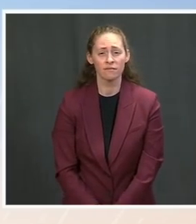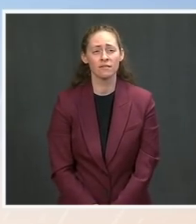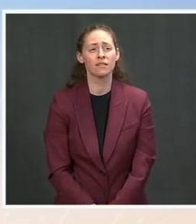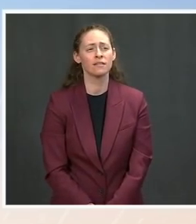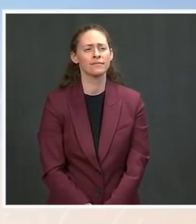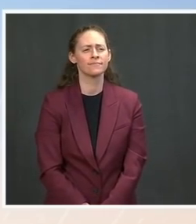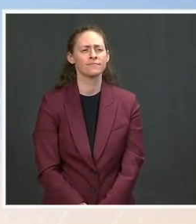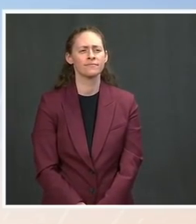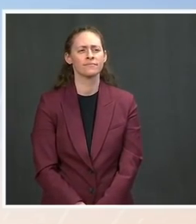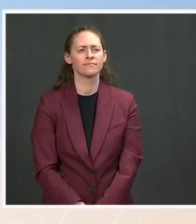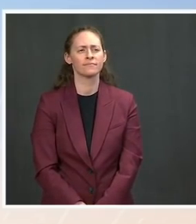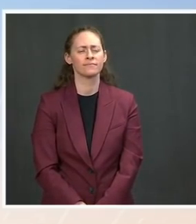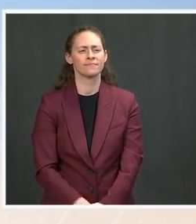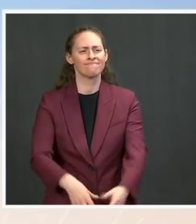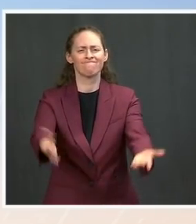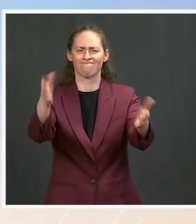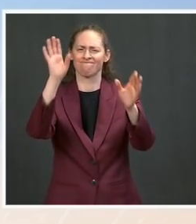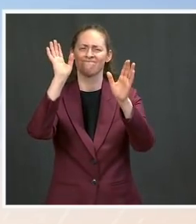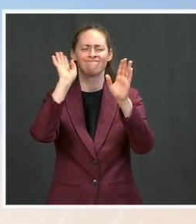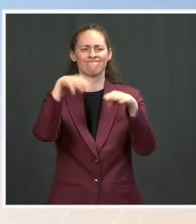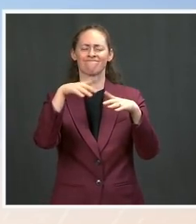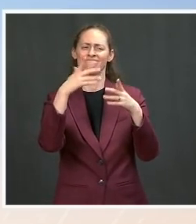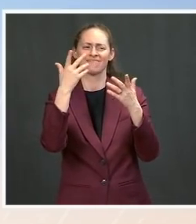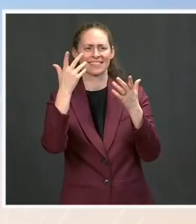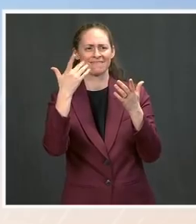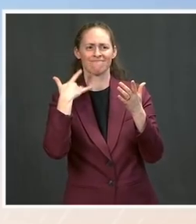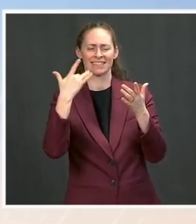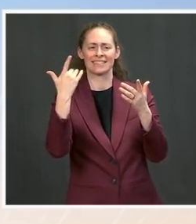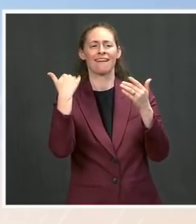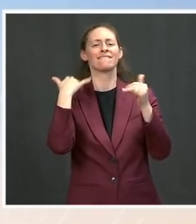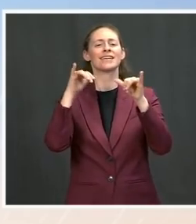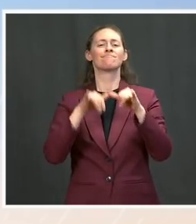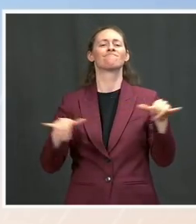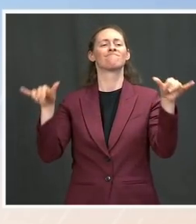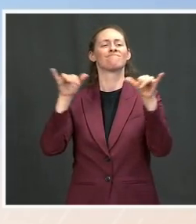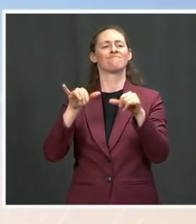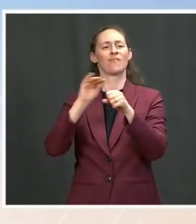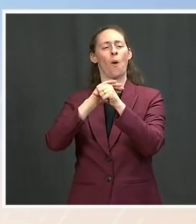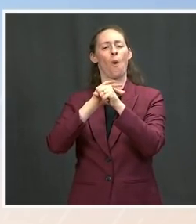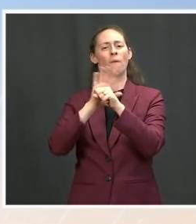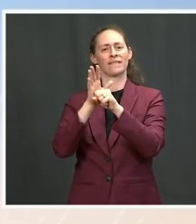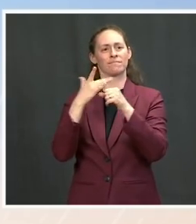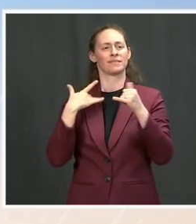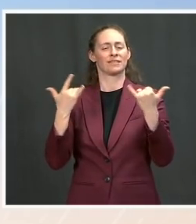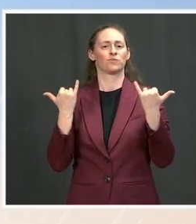a briefing with our health and medical team on Tuesdays, so you may have to wait for the next one